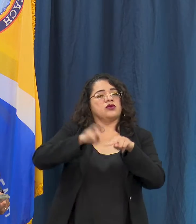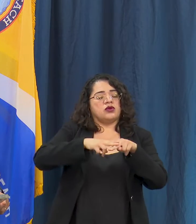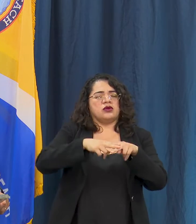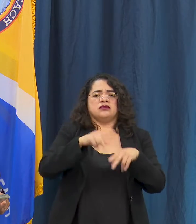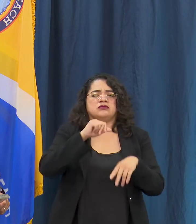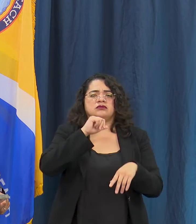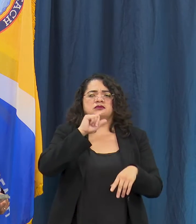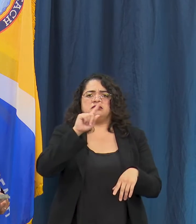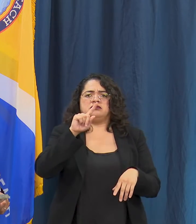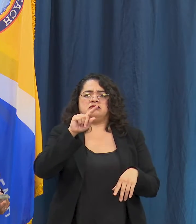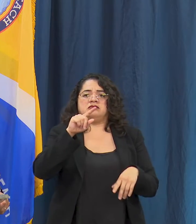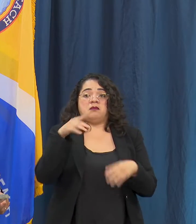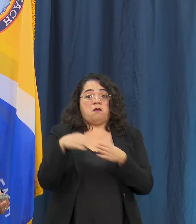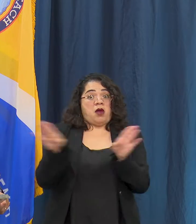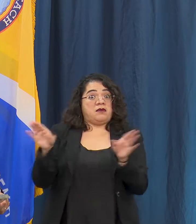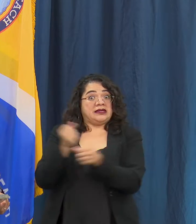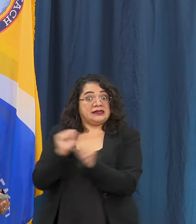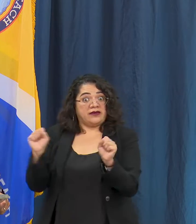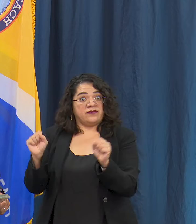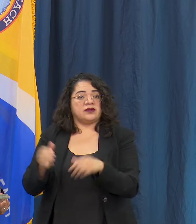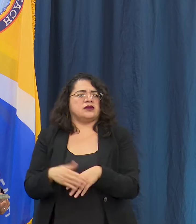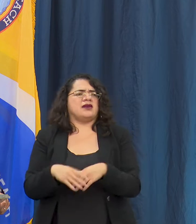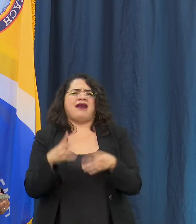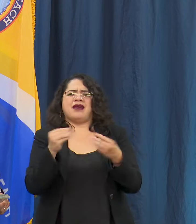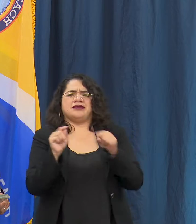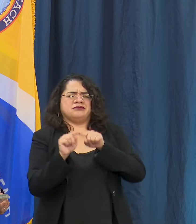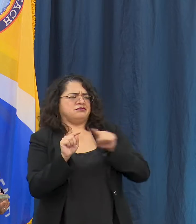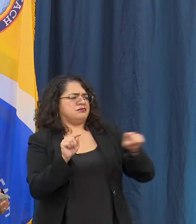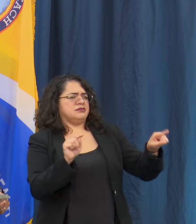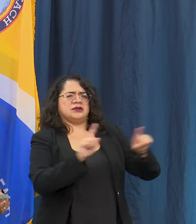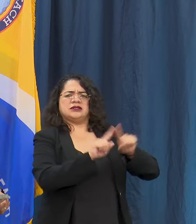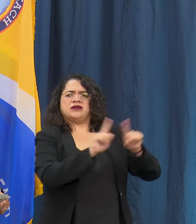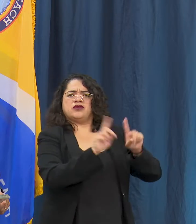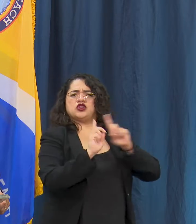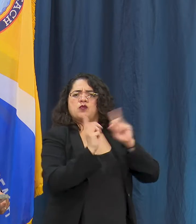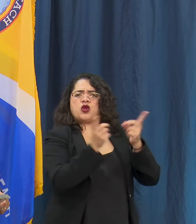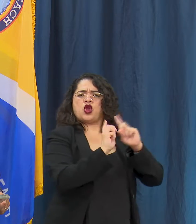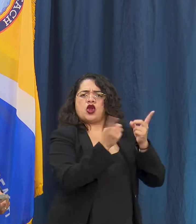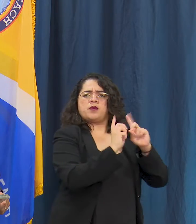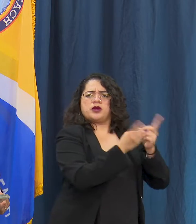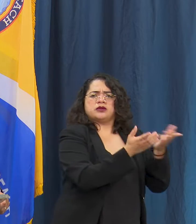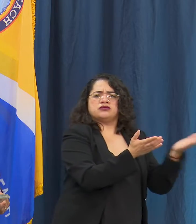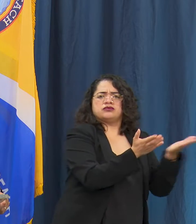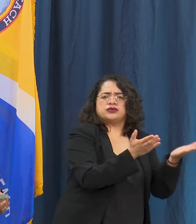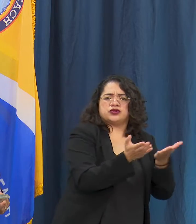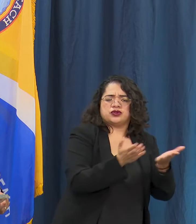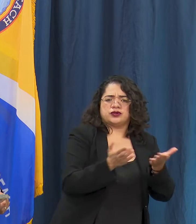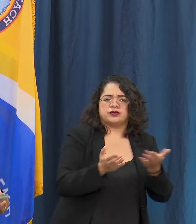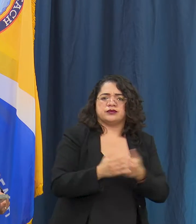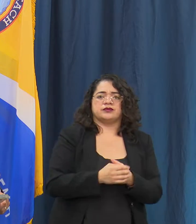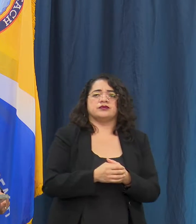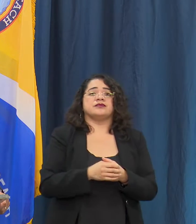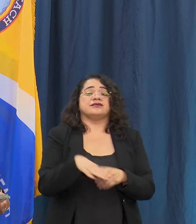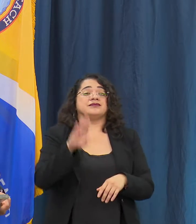public safety but of course in all departments and that has grown and that grew of course with the passage of that ballot measure as well that was for